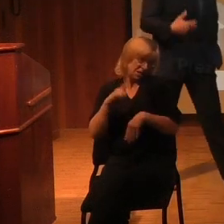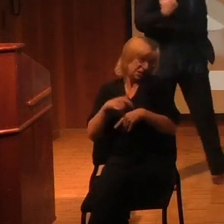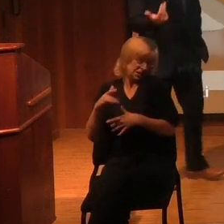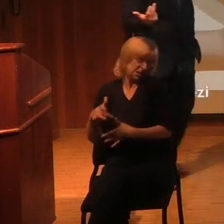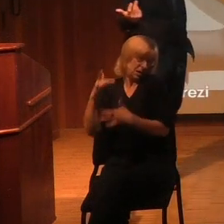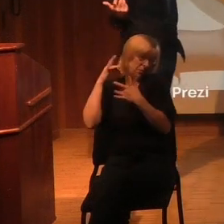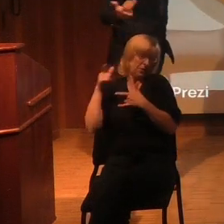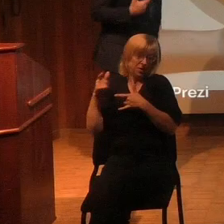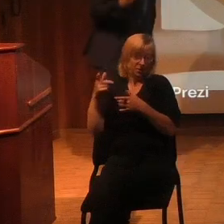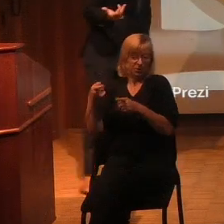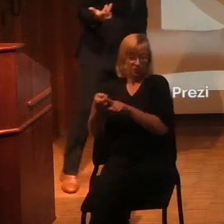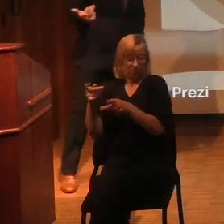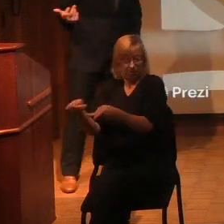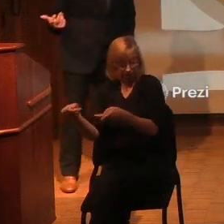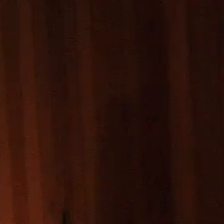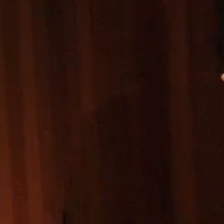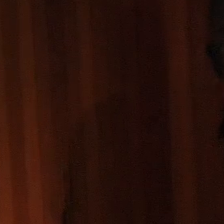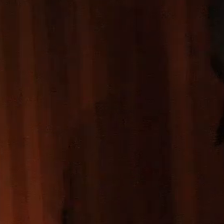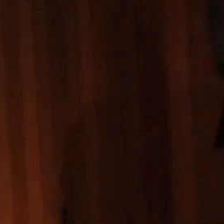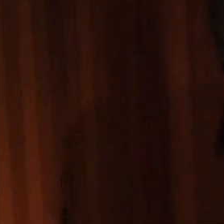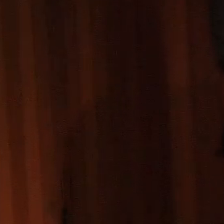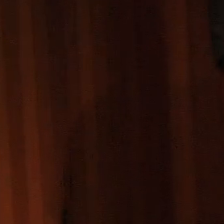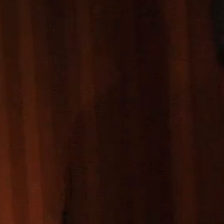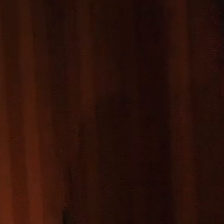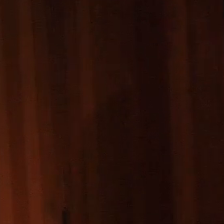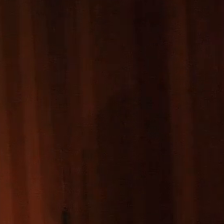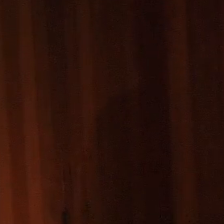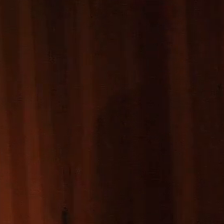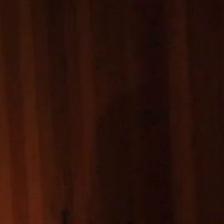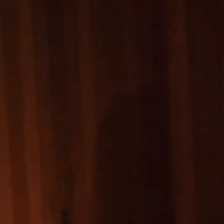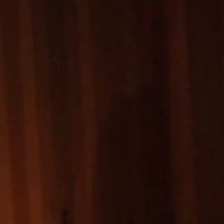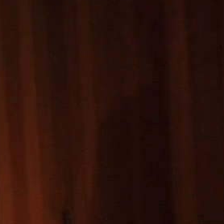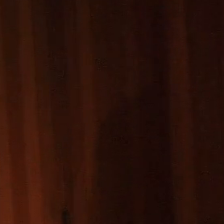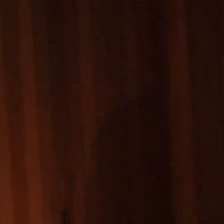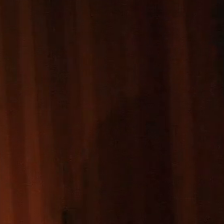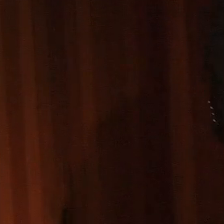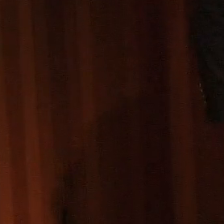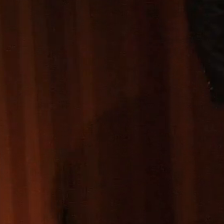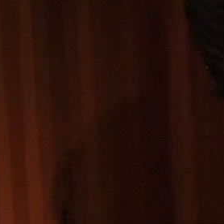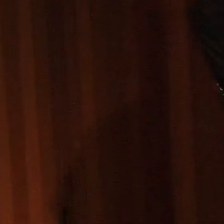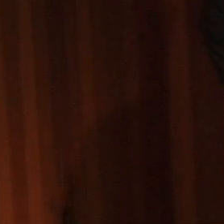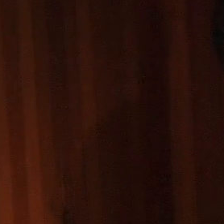and that place is all the people that led to him. So, he does that, in a sense, kind of understand